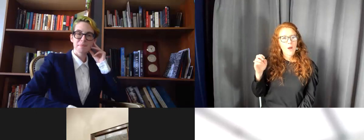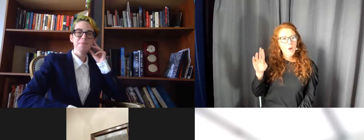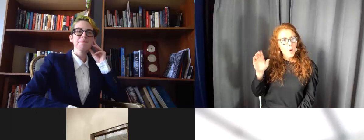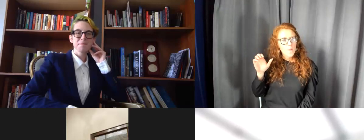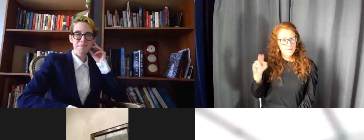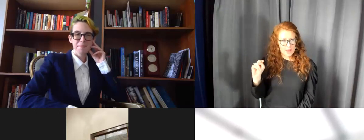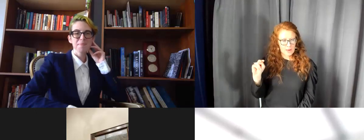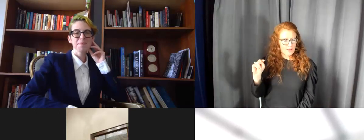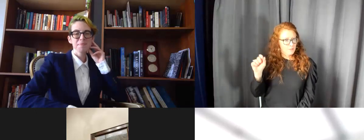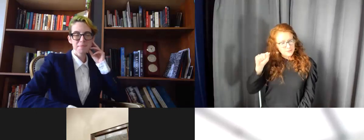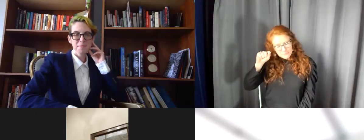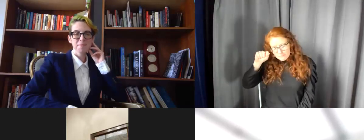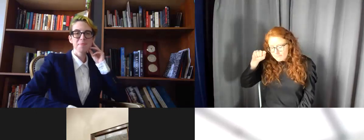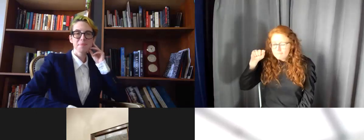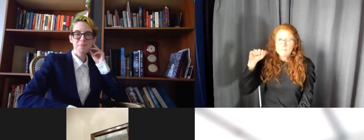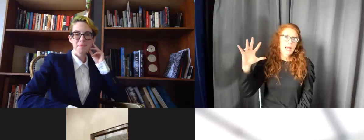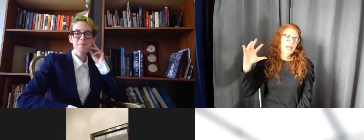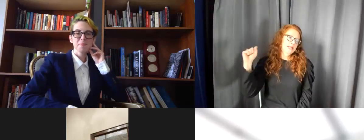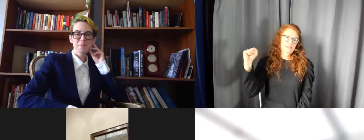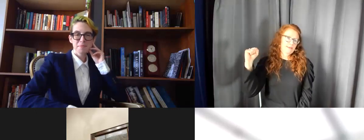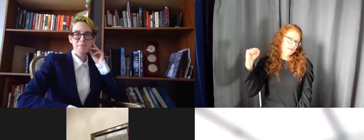Jordan Radford: advocate. and probably an amazing person, too.